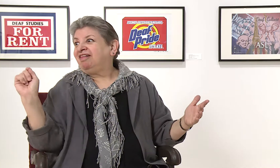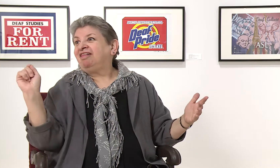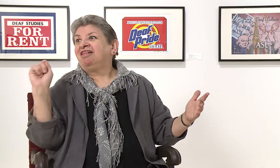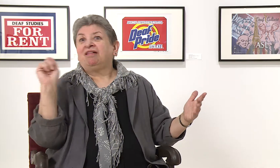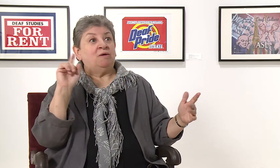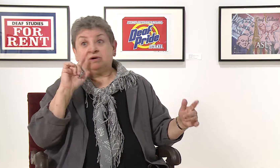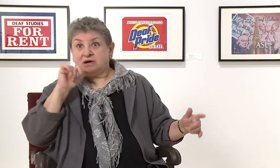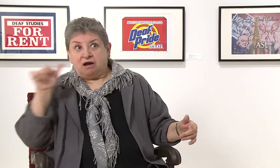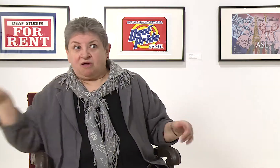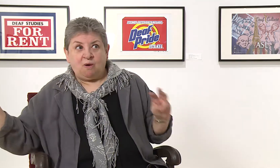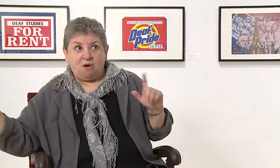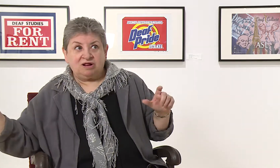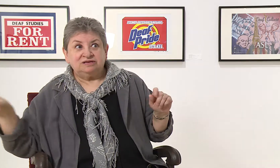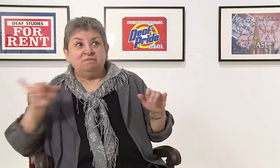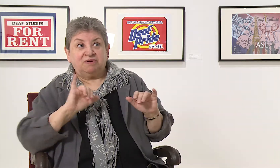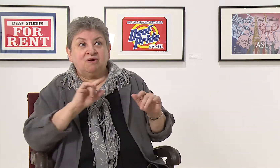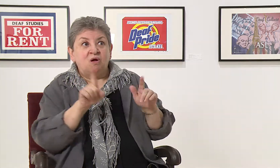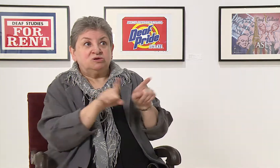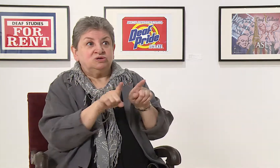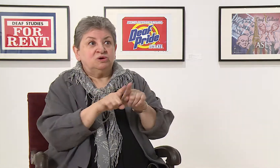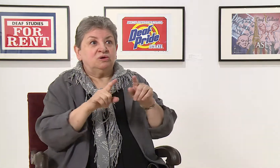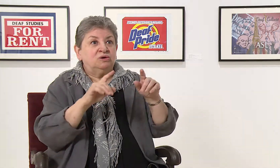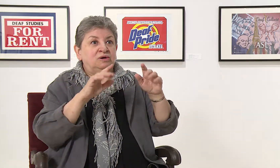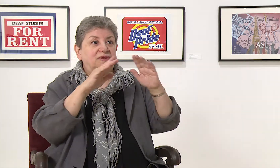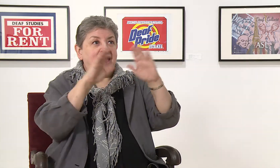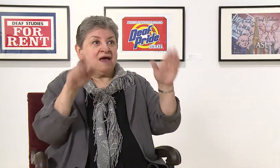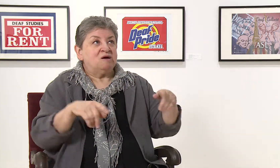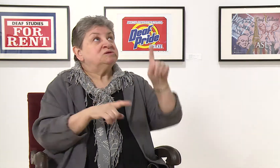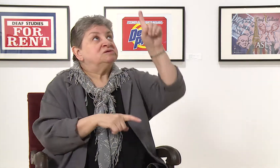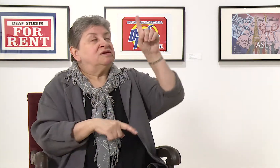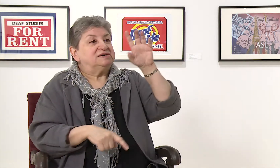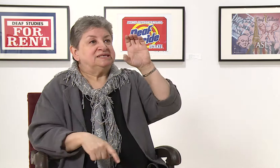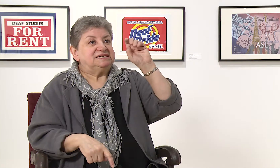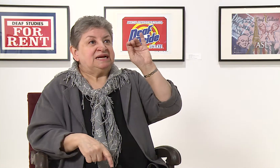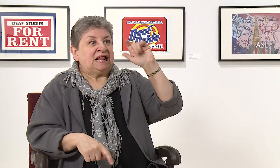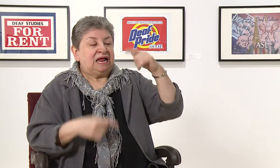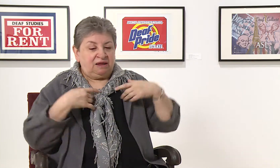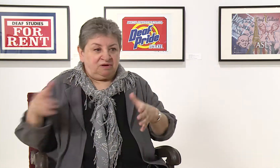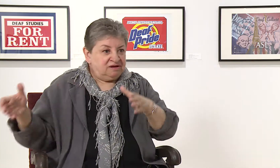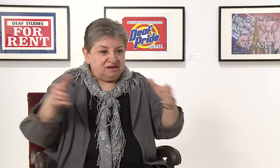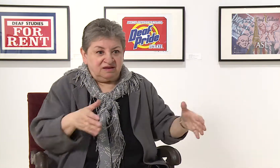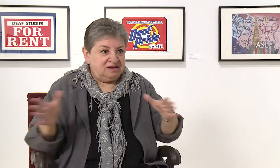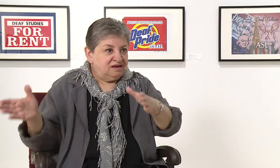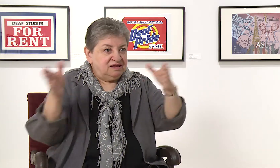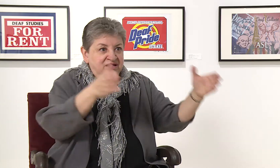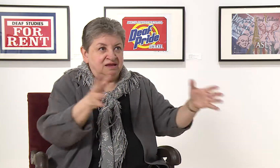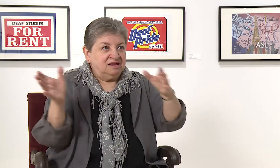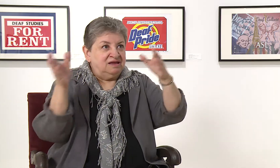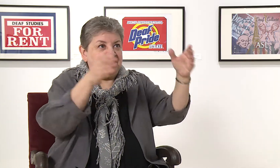I would do that after I was born, too, not on the walls but on the ceiling of my room